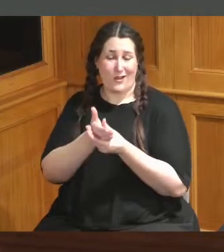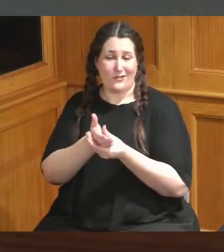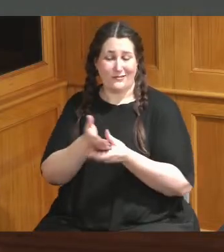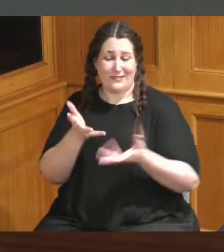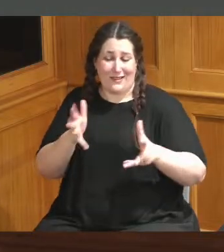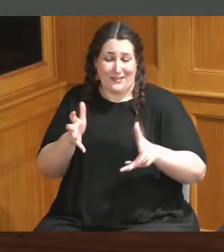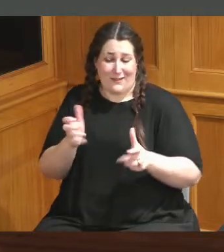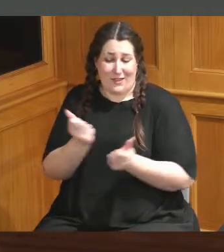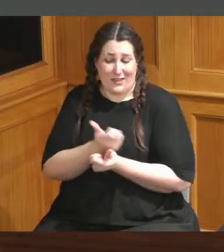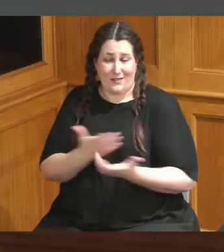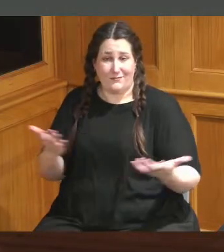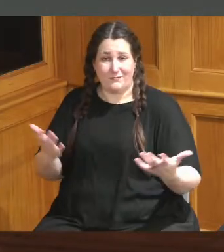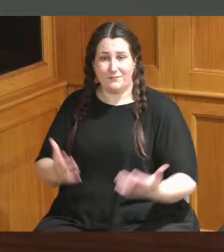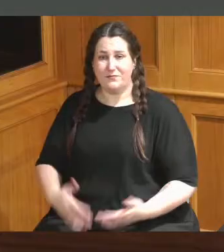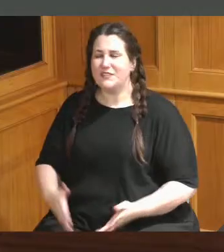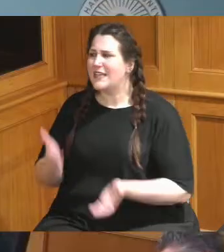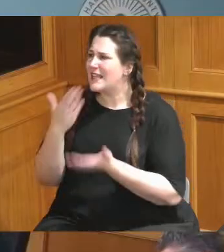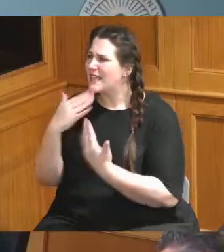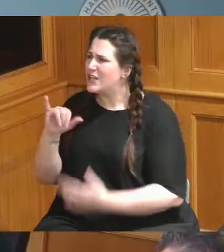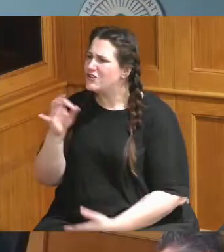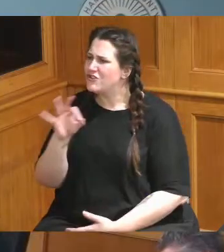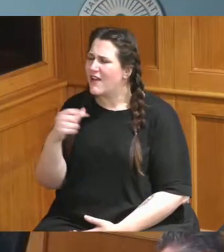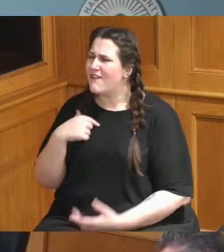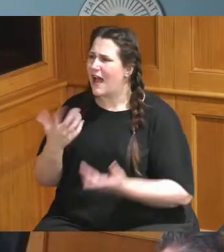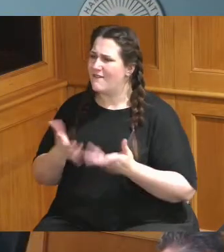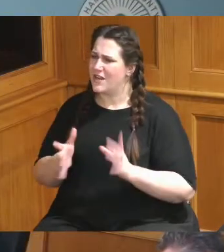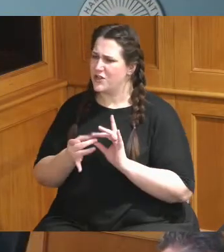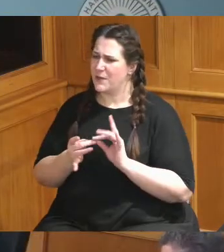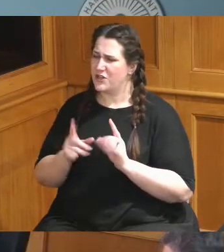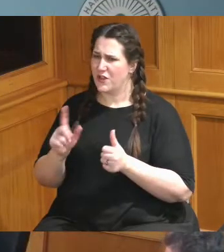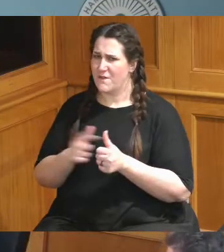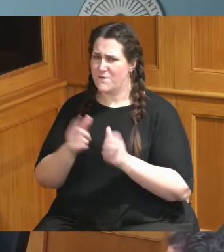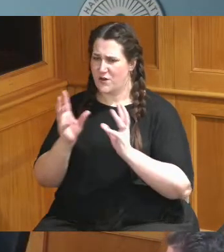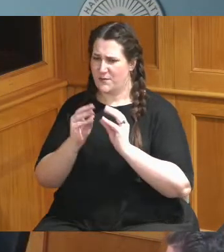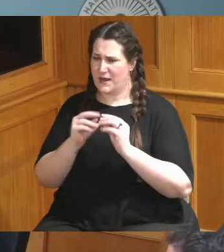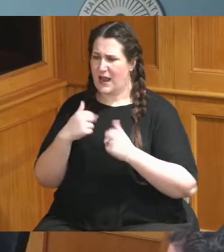Commissioners. Thank you. And Jeff, I mentioned the first meeting as President. I wanted to make